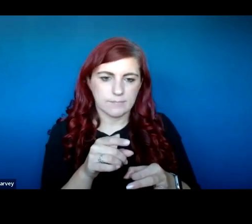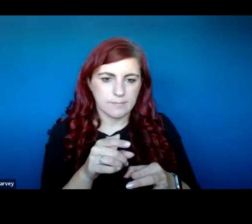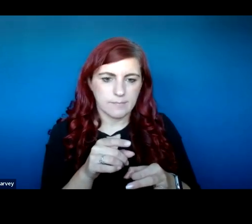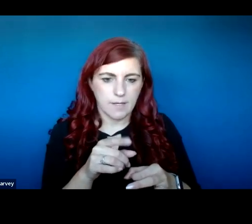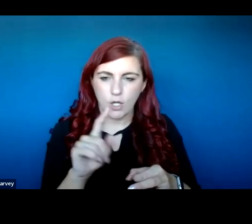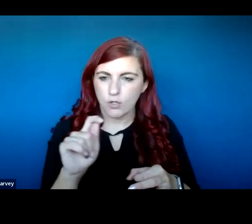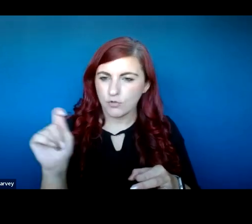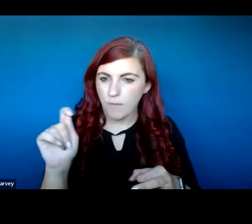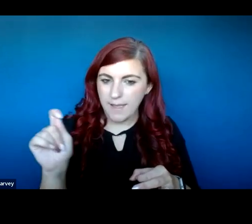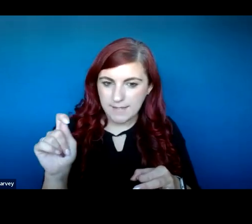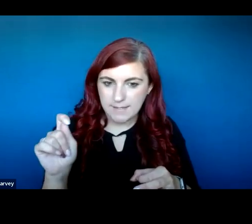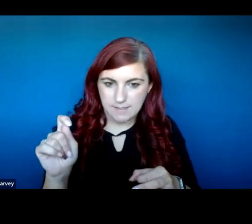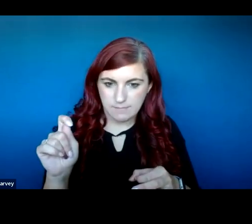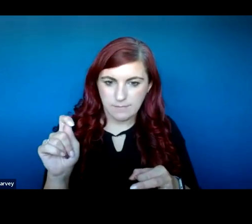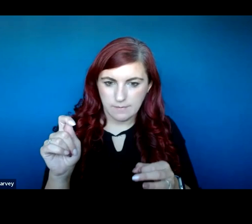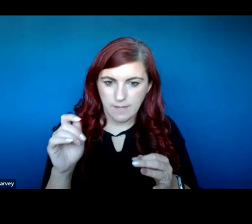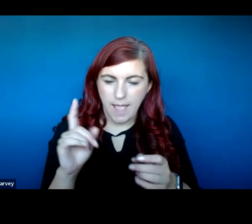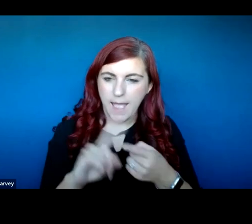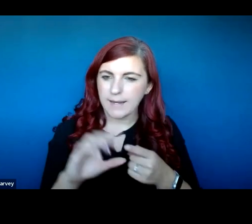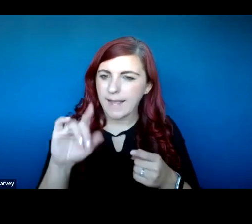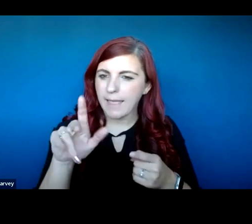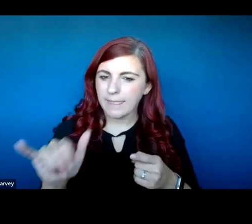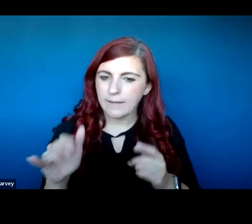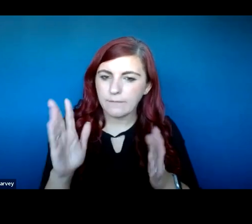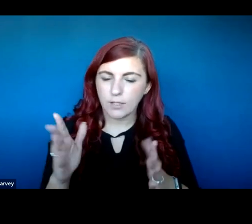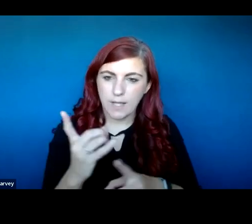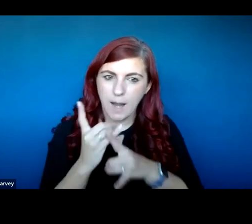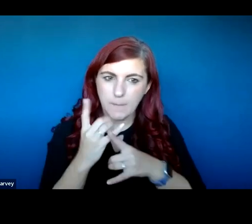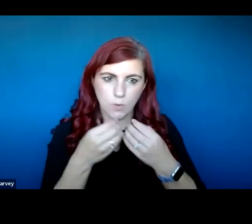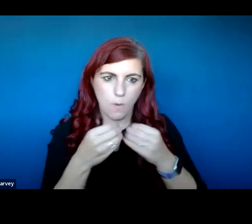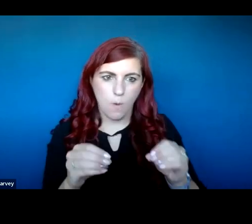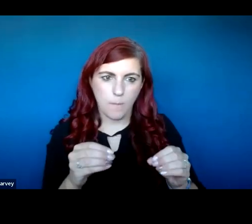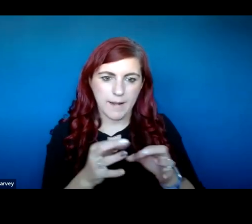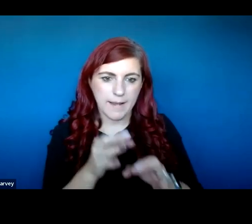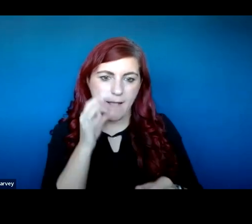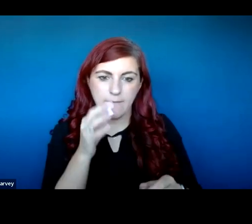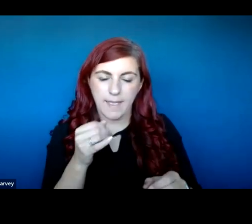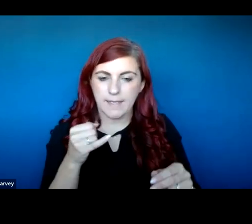helped us to open our cafe in Wanderers Rugby Club.